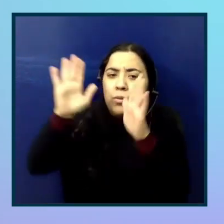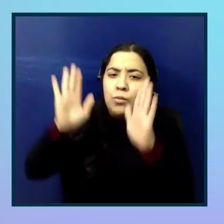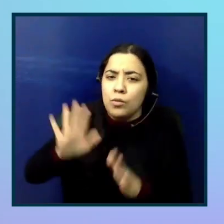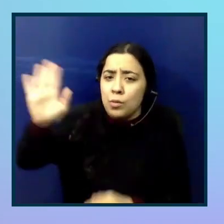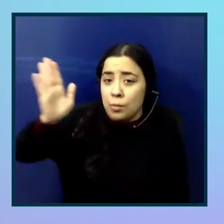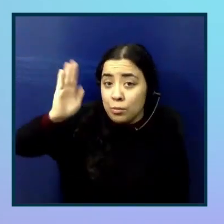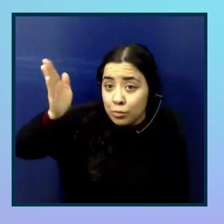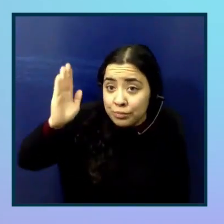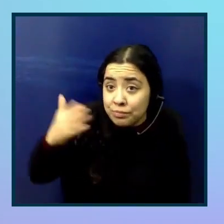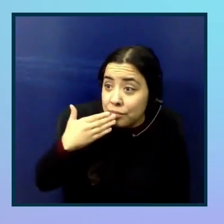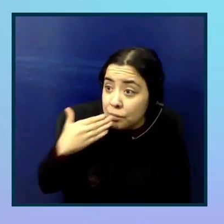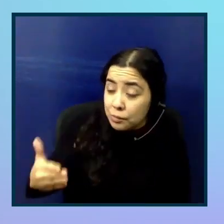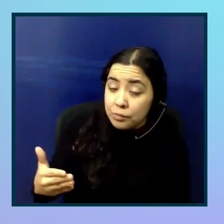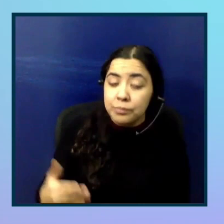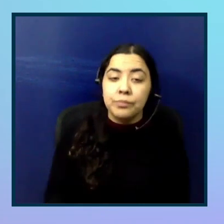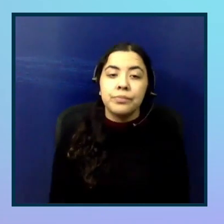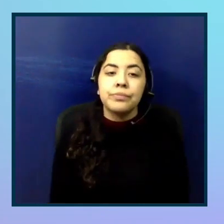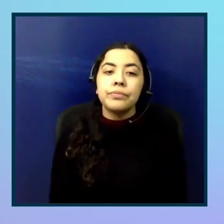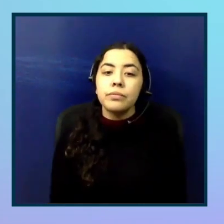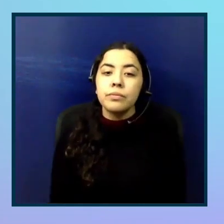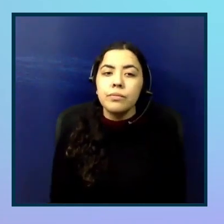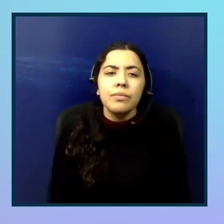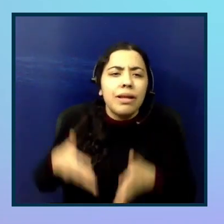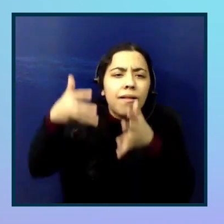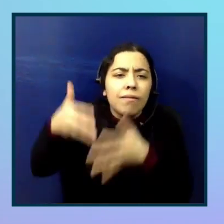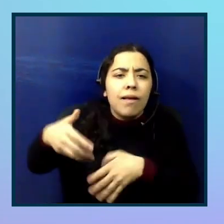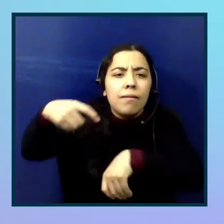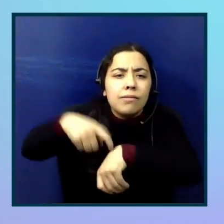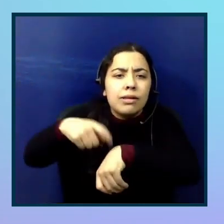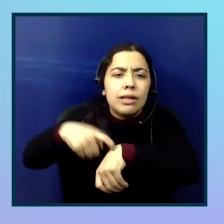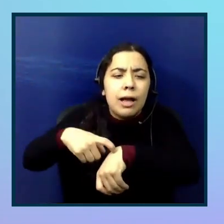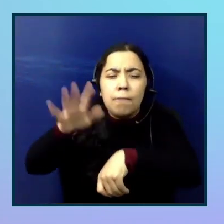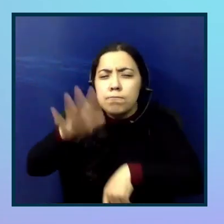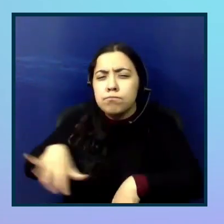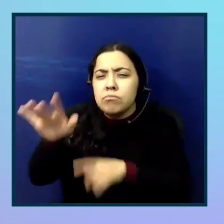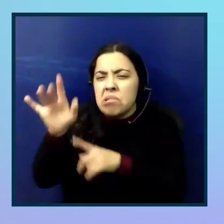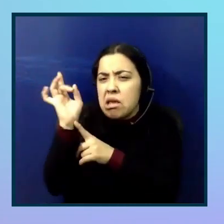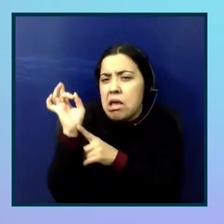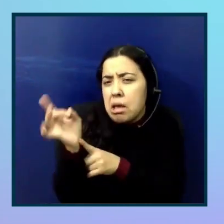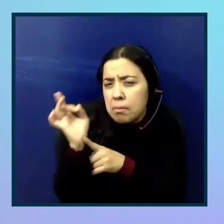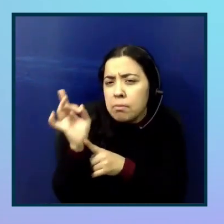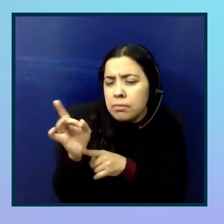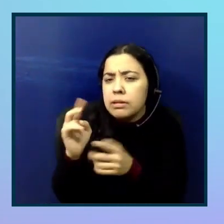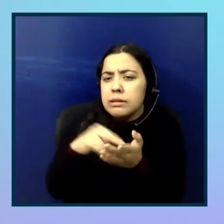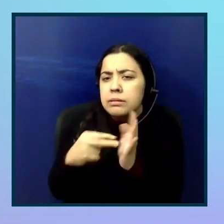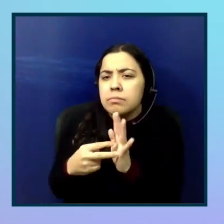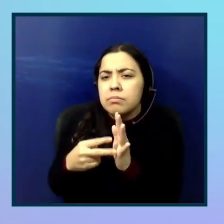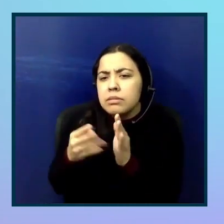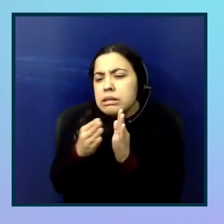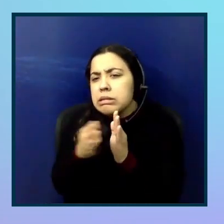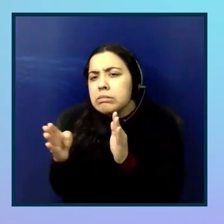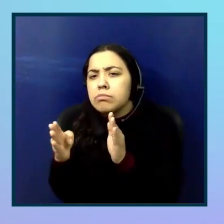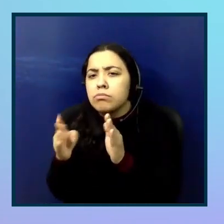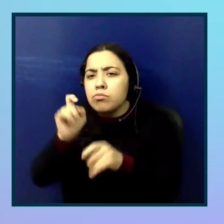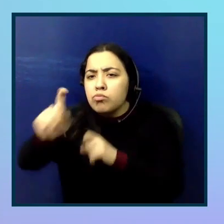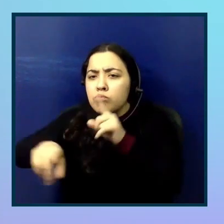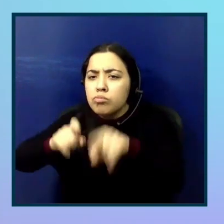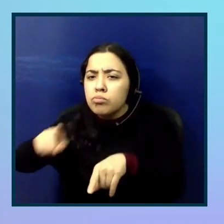and we still have around eight minutes left, so we have time for a few questions and we've got lots of them.